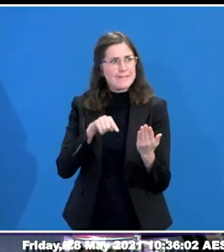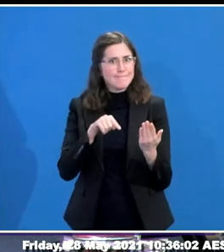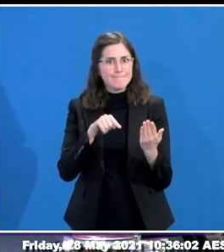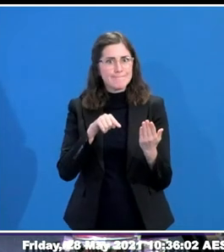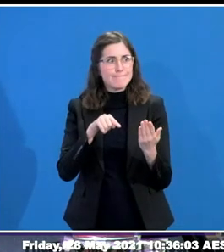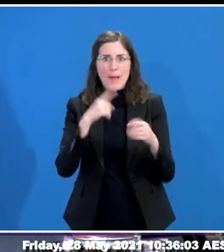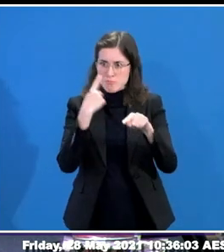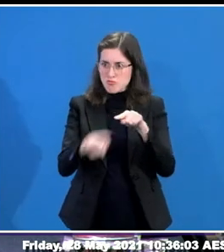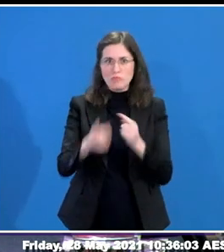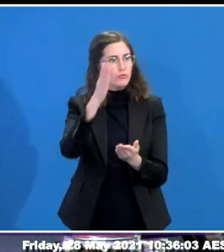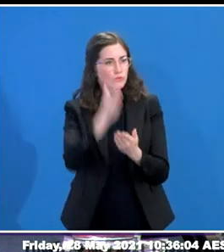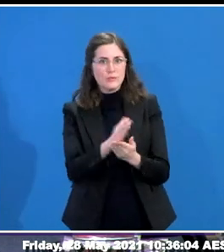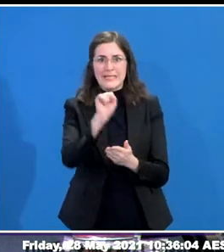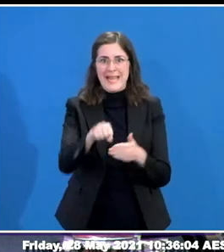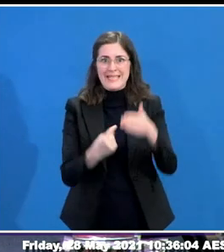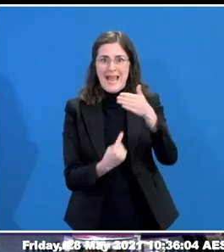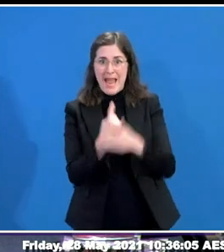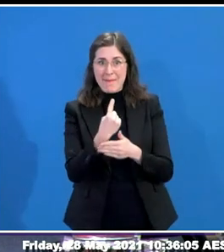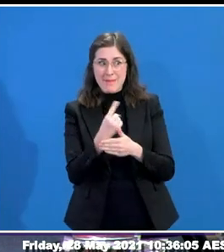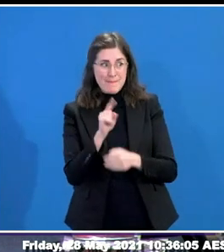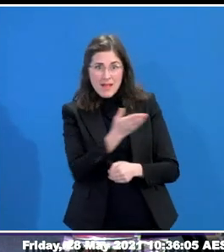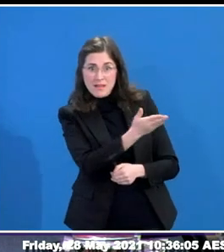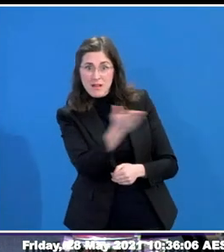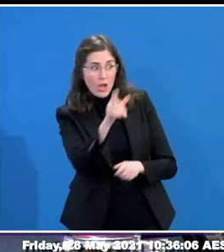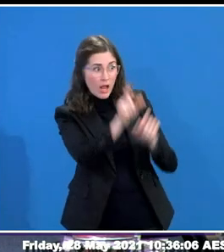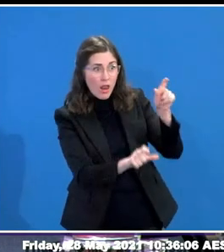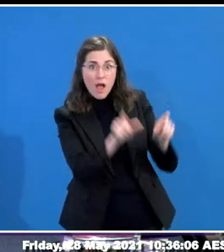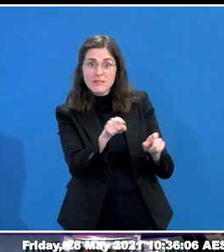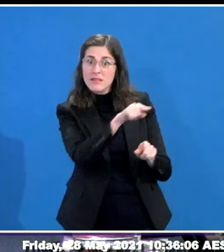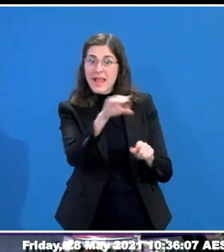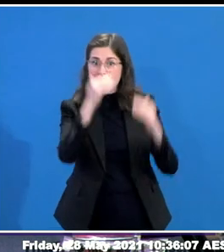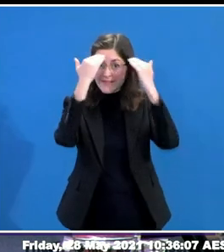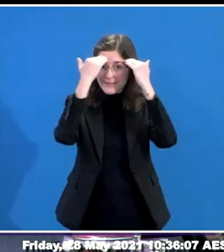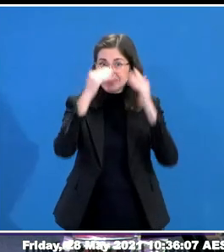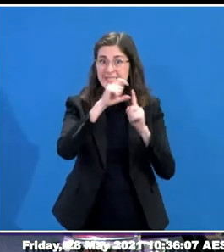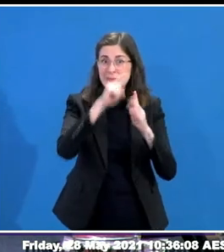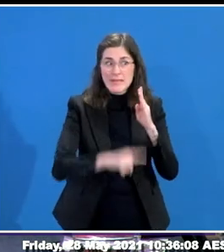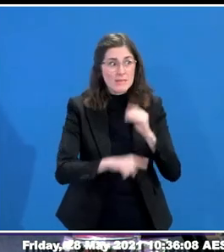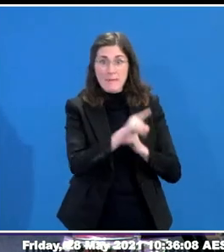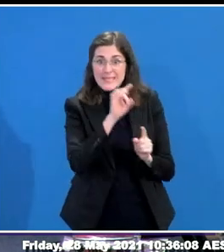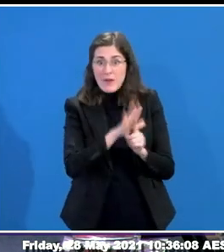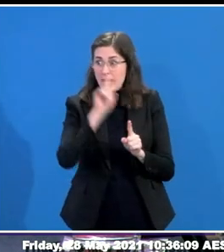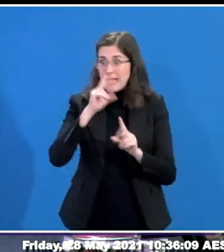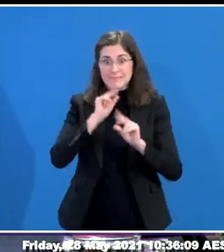concerned people with intellectual disability who may not be able to speak for themselves? No.